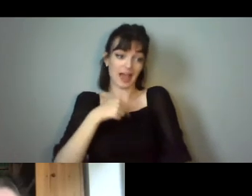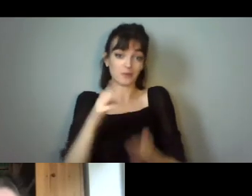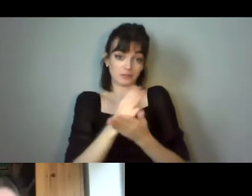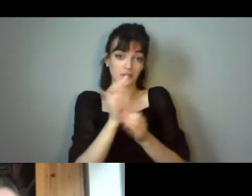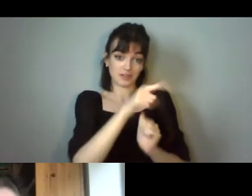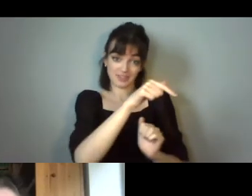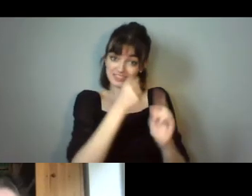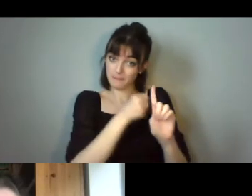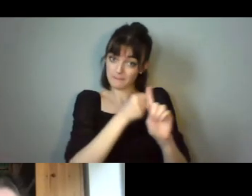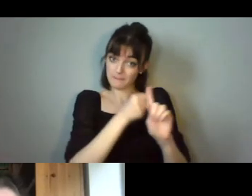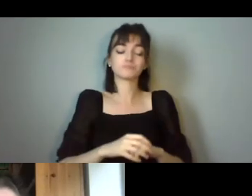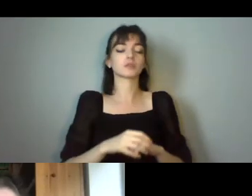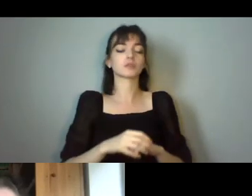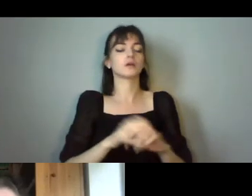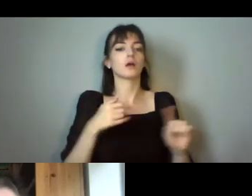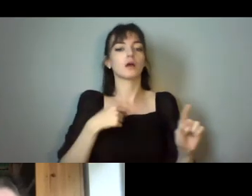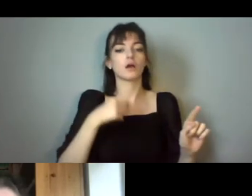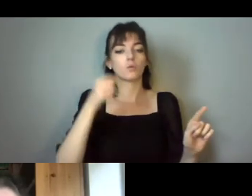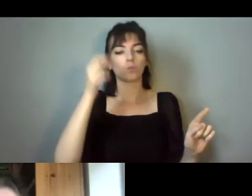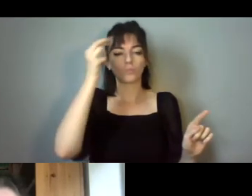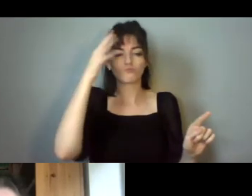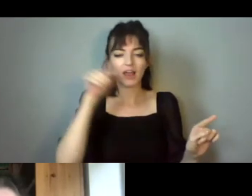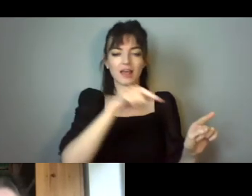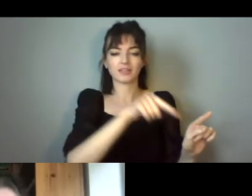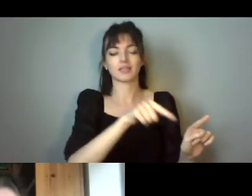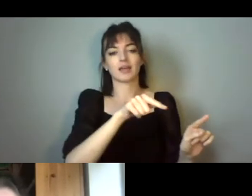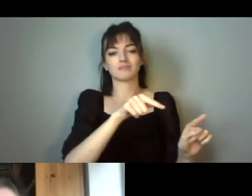that civil lawyers were the hardest people to convince